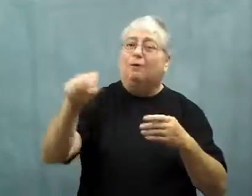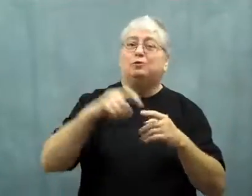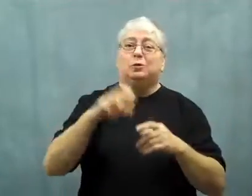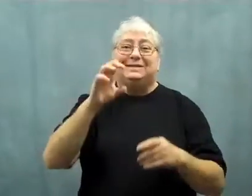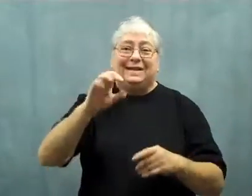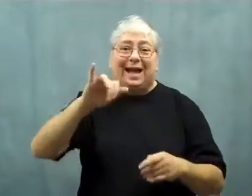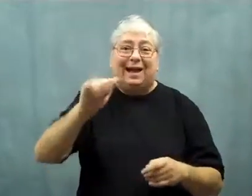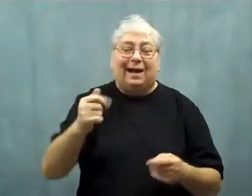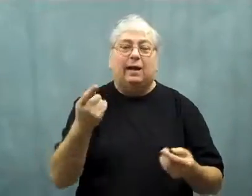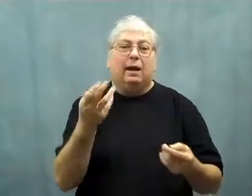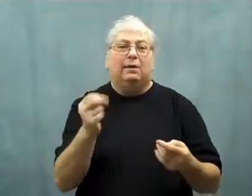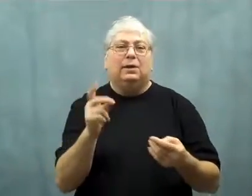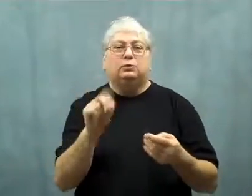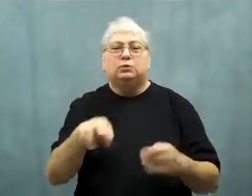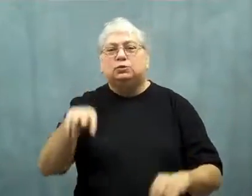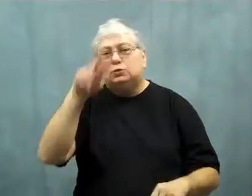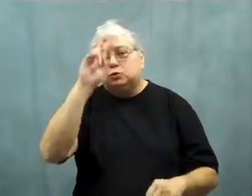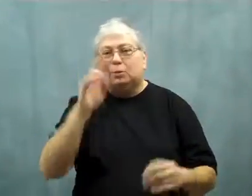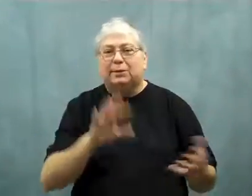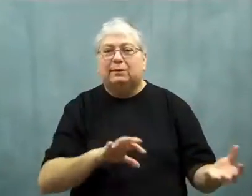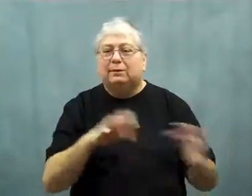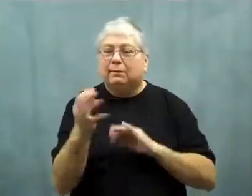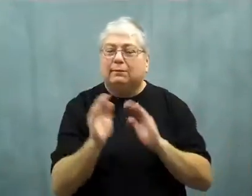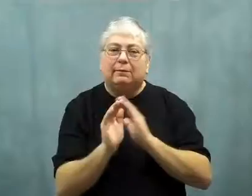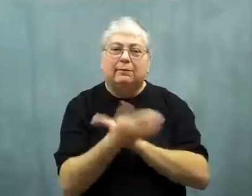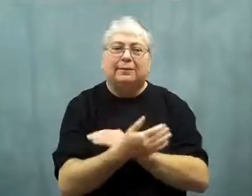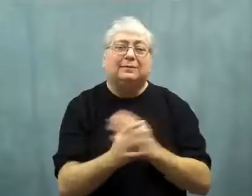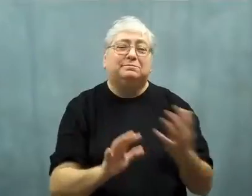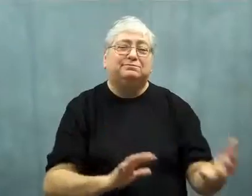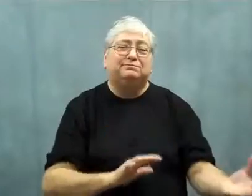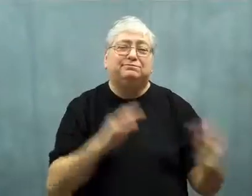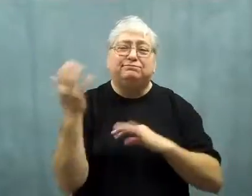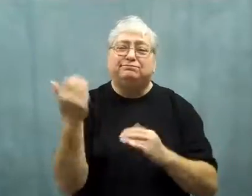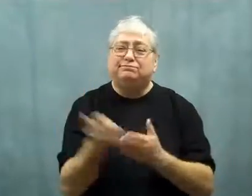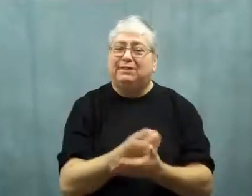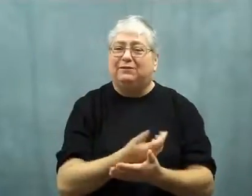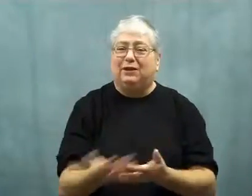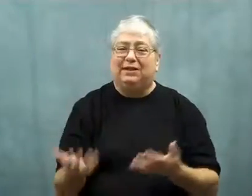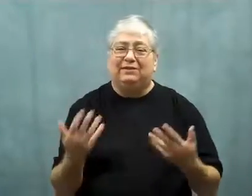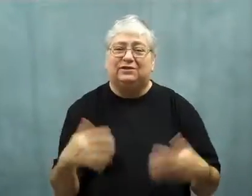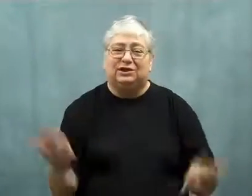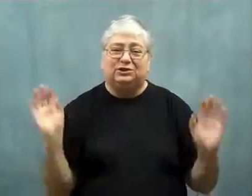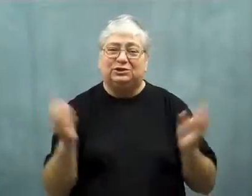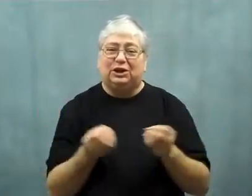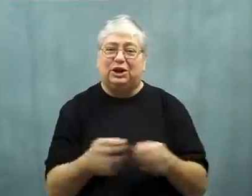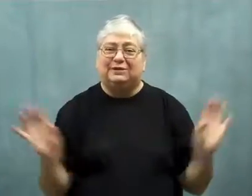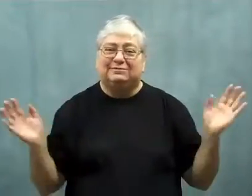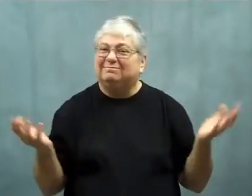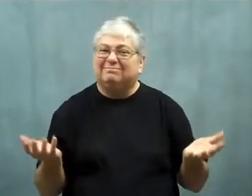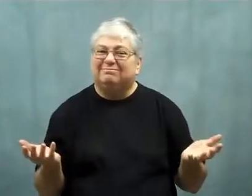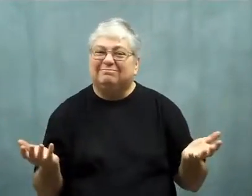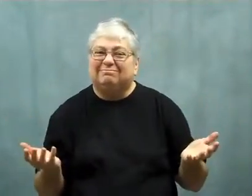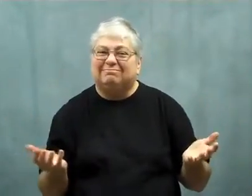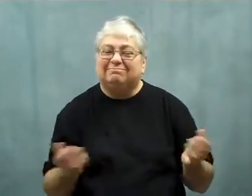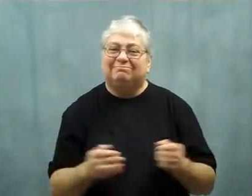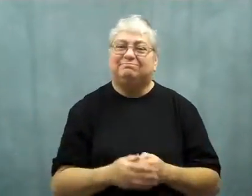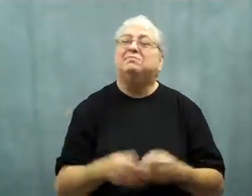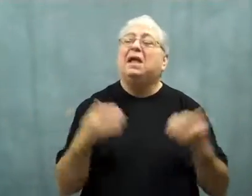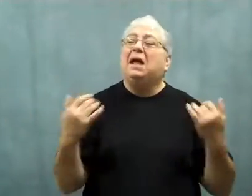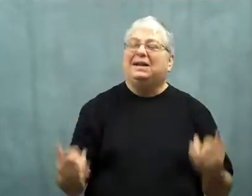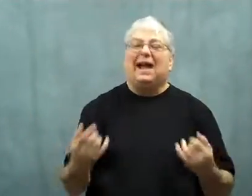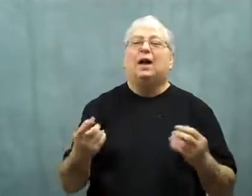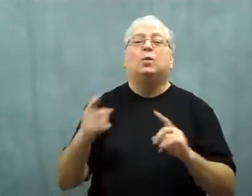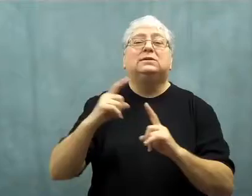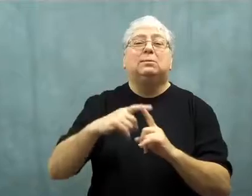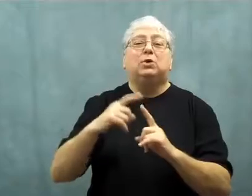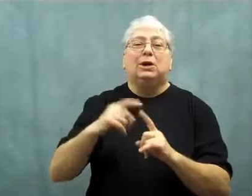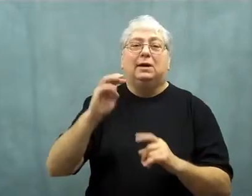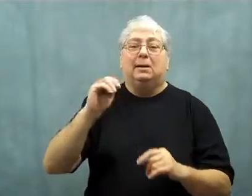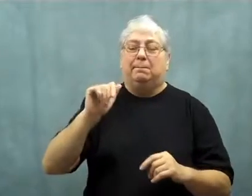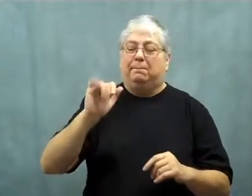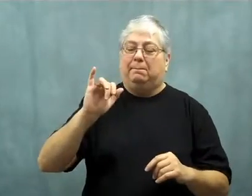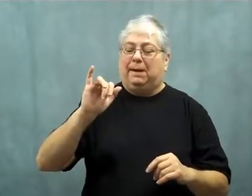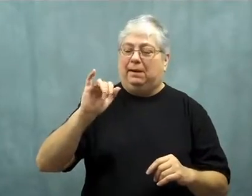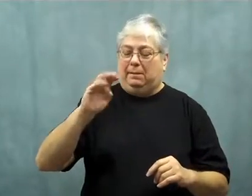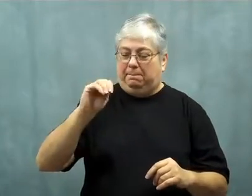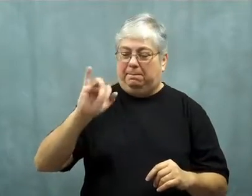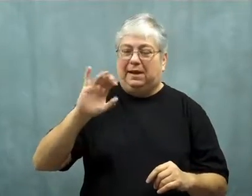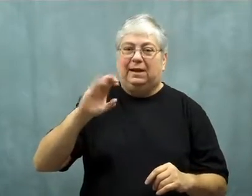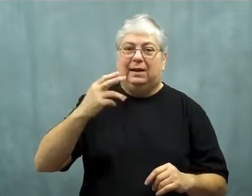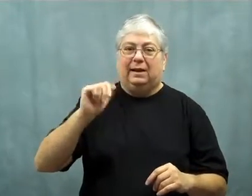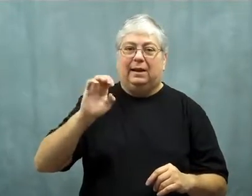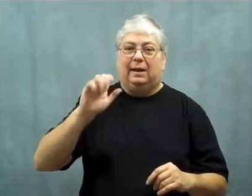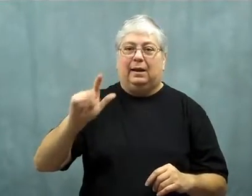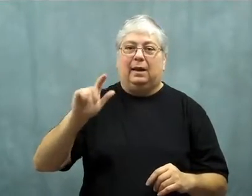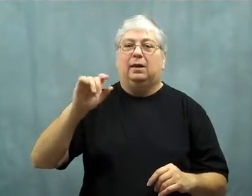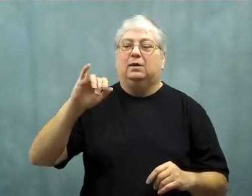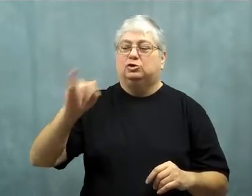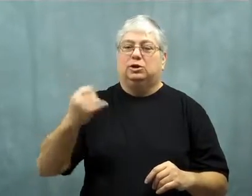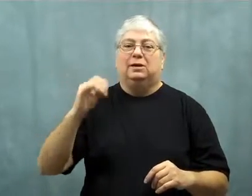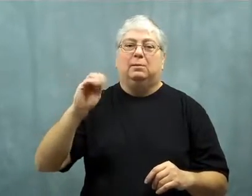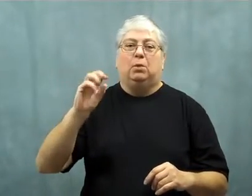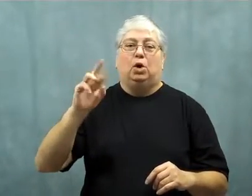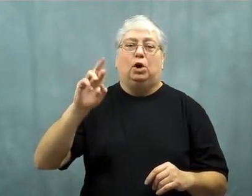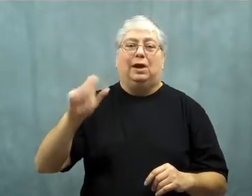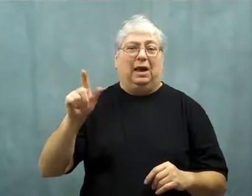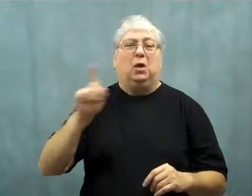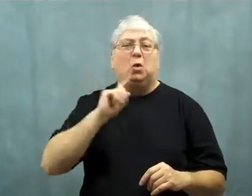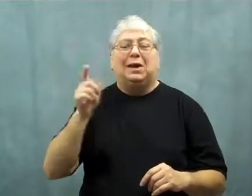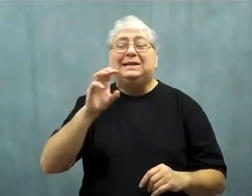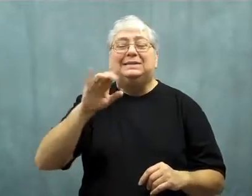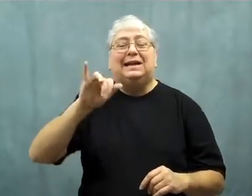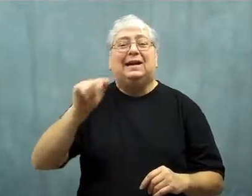Then he got the CIA position and did something stupid that blew it all.